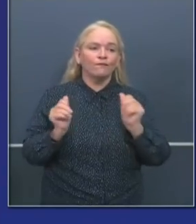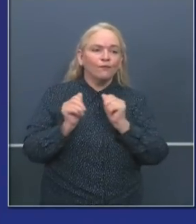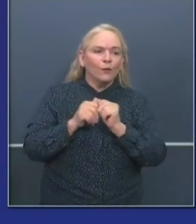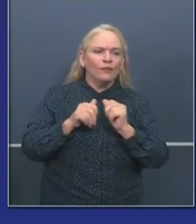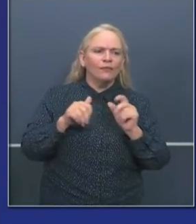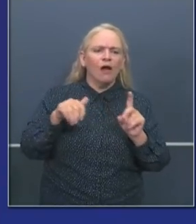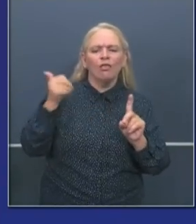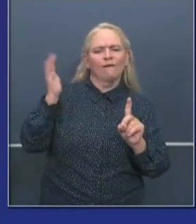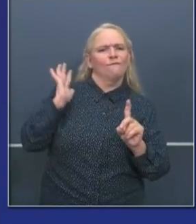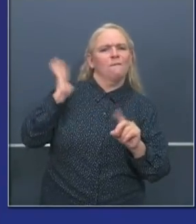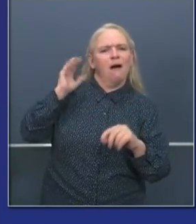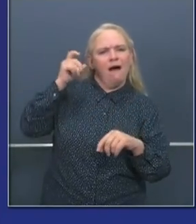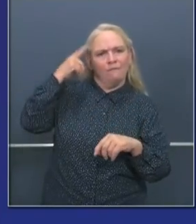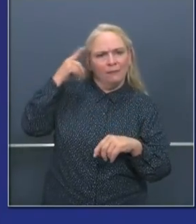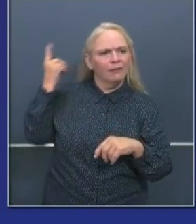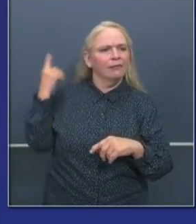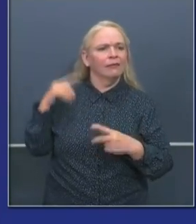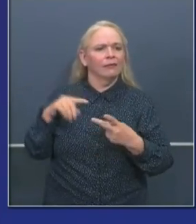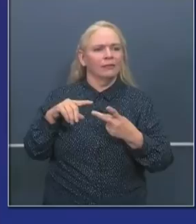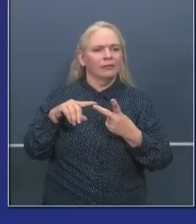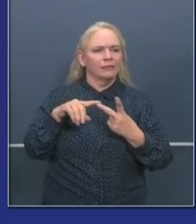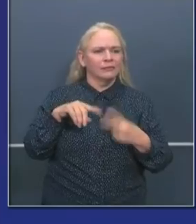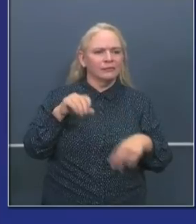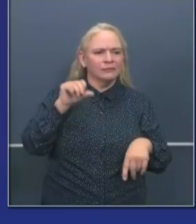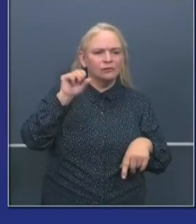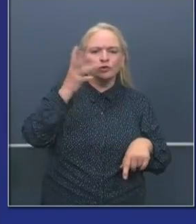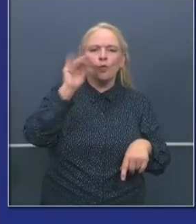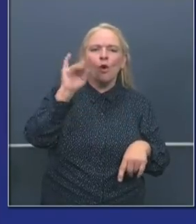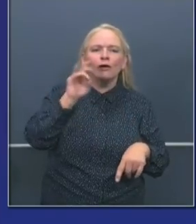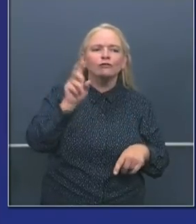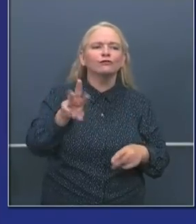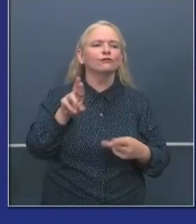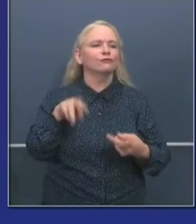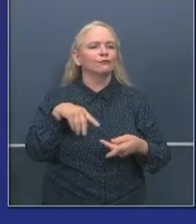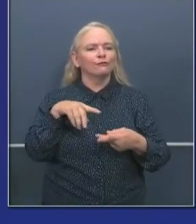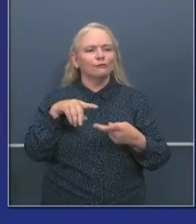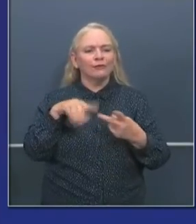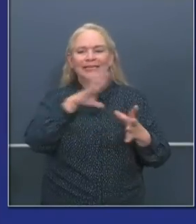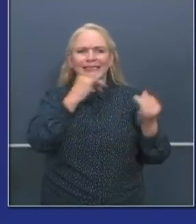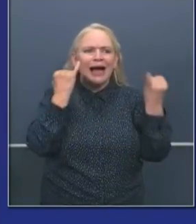AWARENESS CAMPAIGNS AND RECENTLY WE PUT OUT ONE WITH